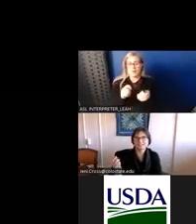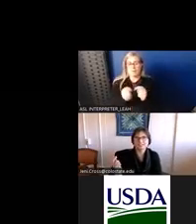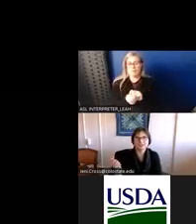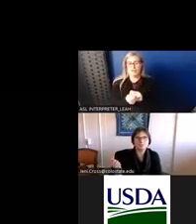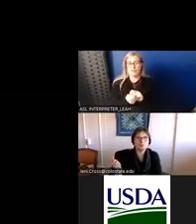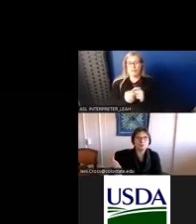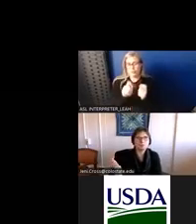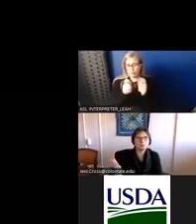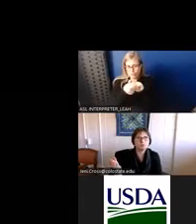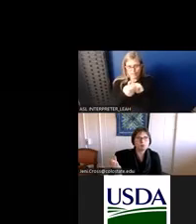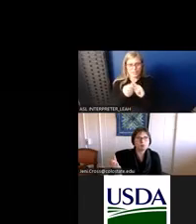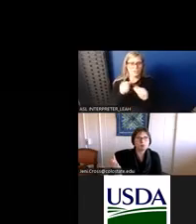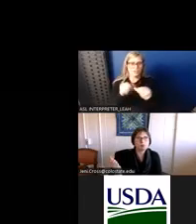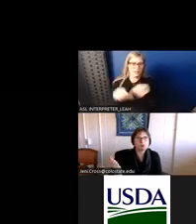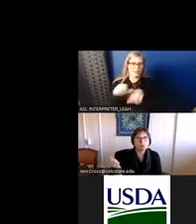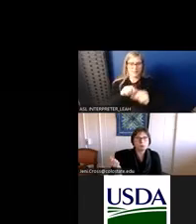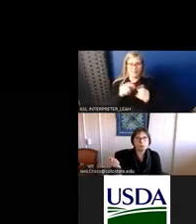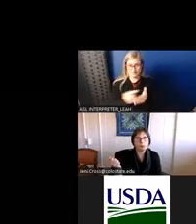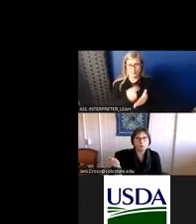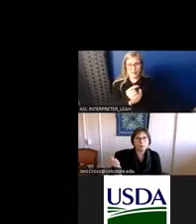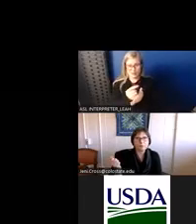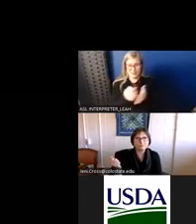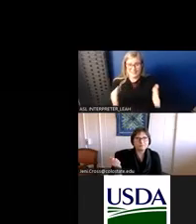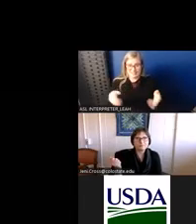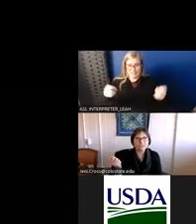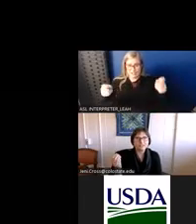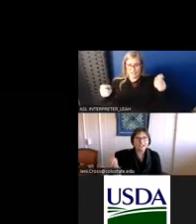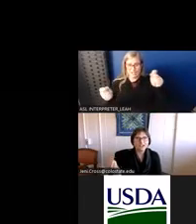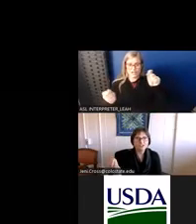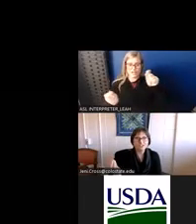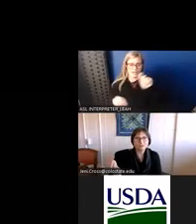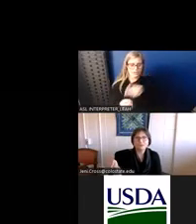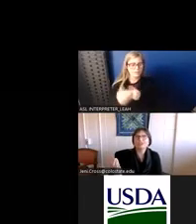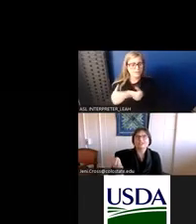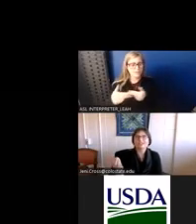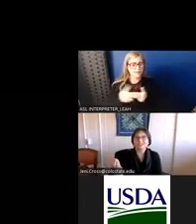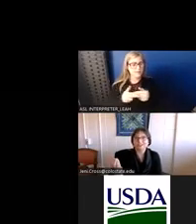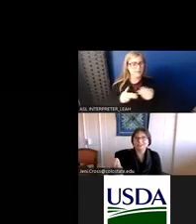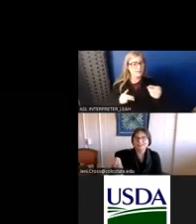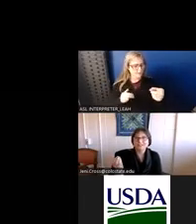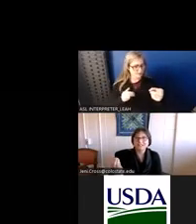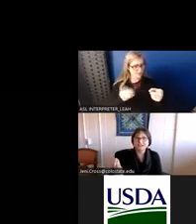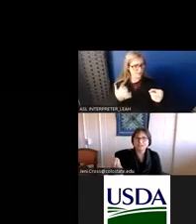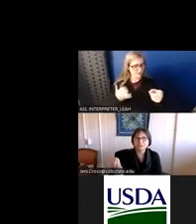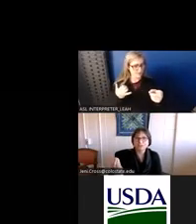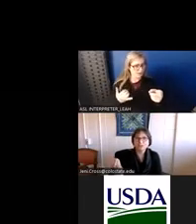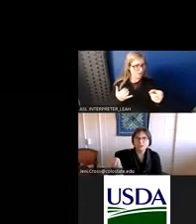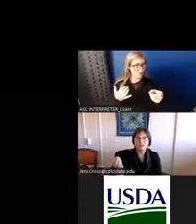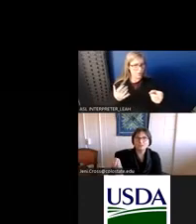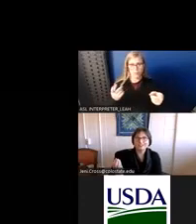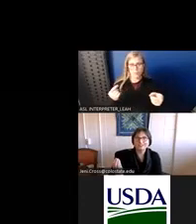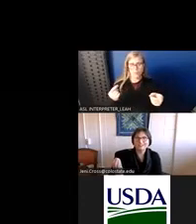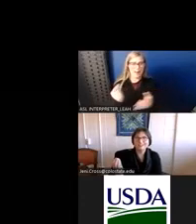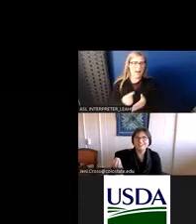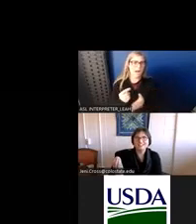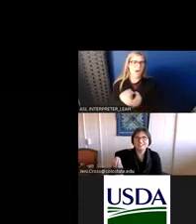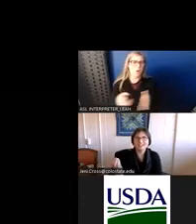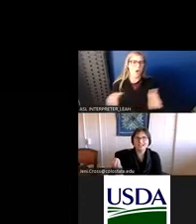Next slide. The era that we're in right now is an era where we recognize